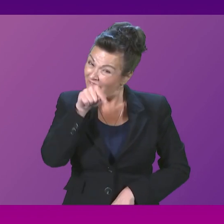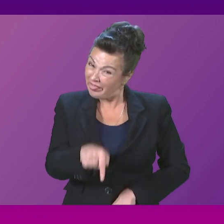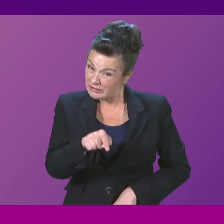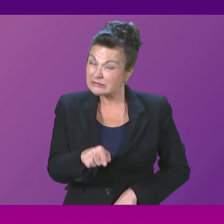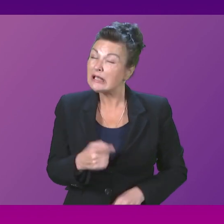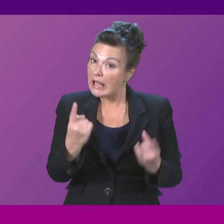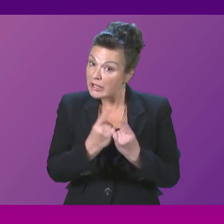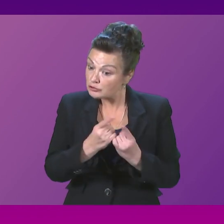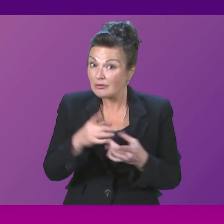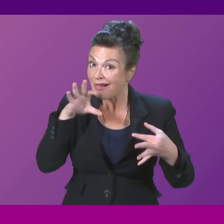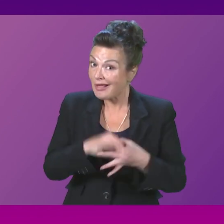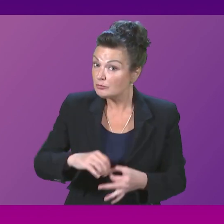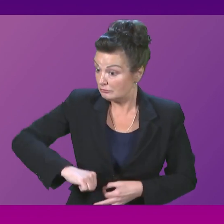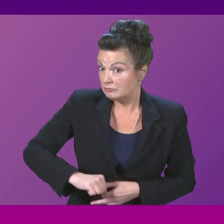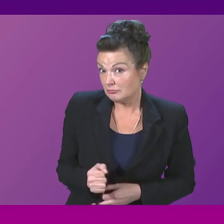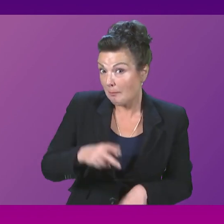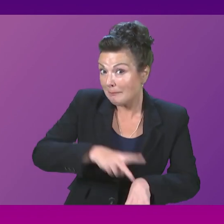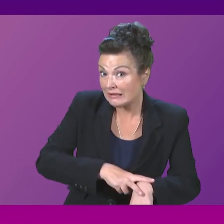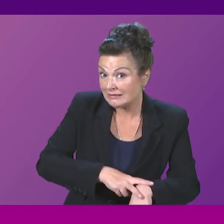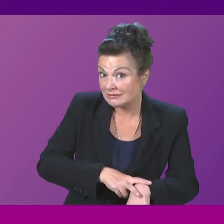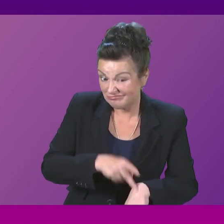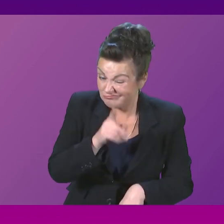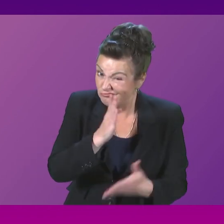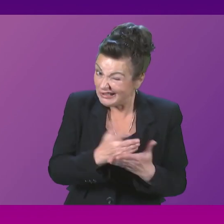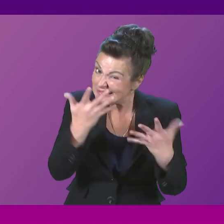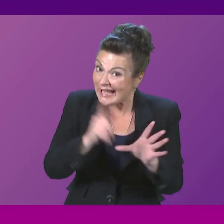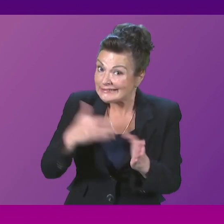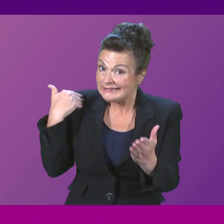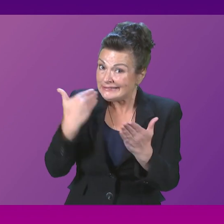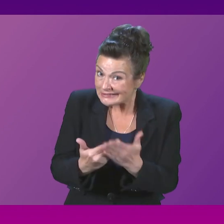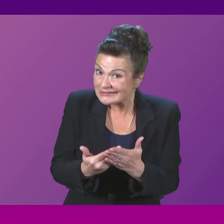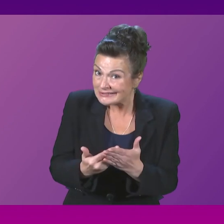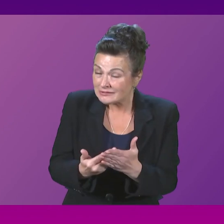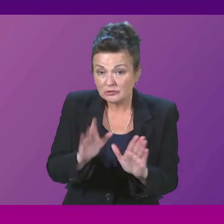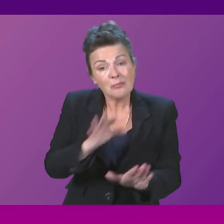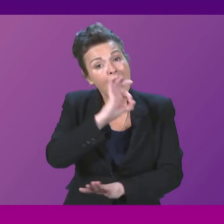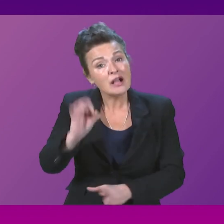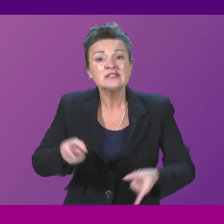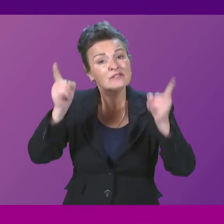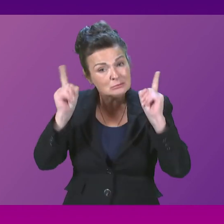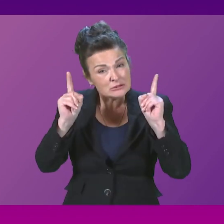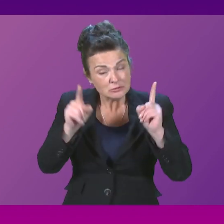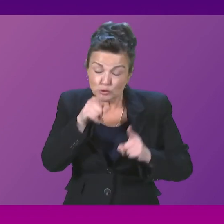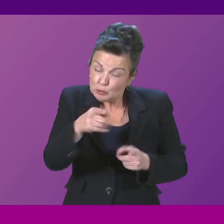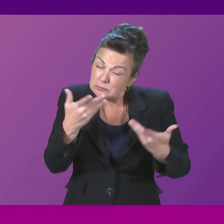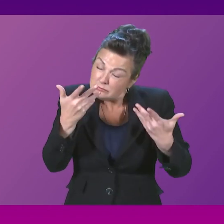underfunding of blue-light services. Does the First Minister now seriously regret breaking her manifesto commitment to protect